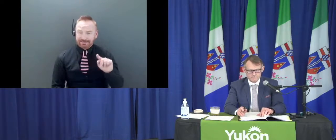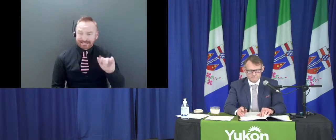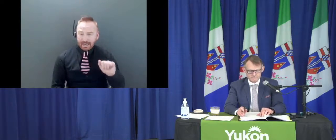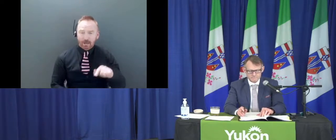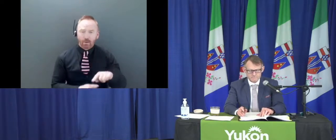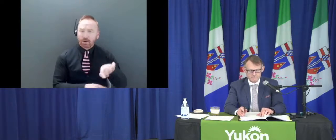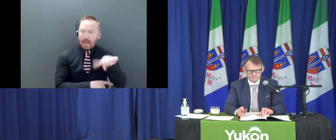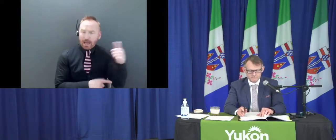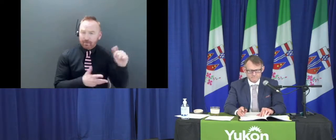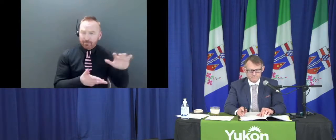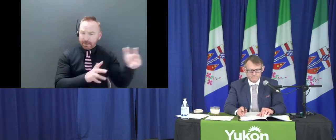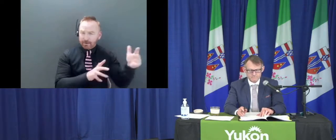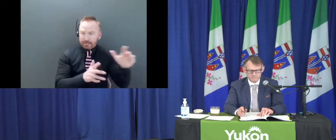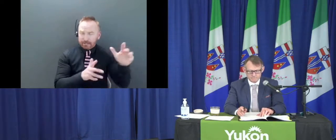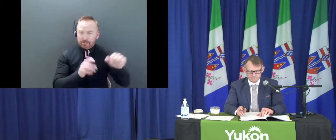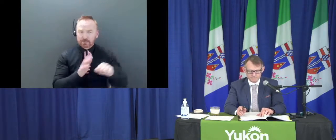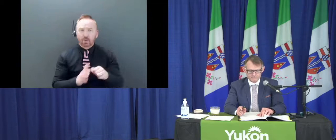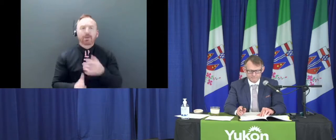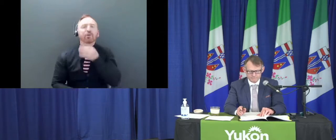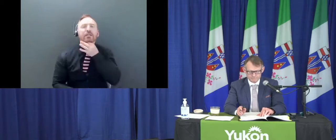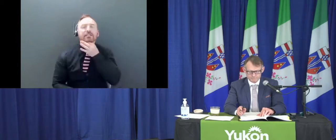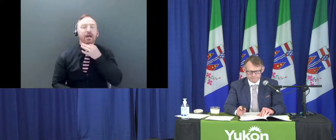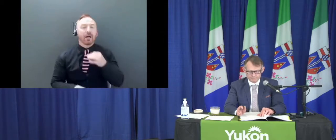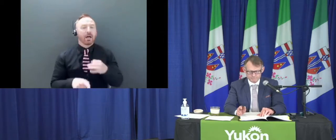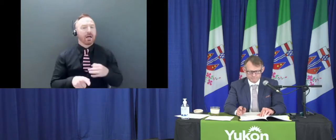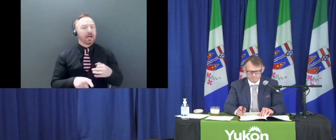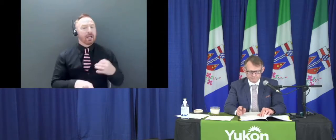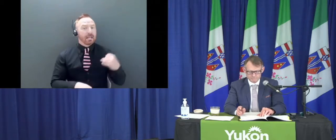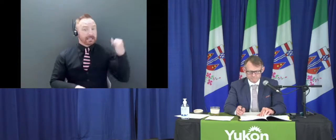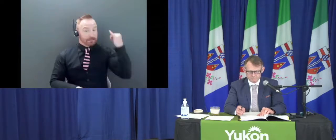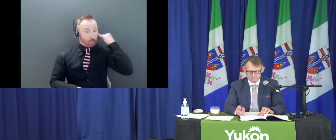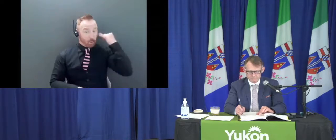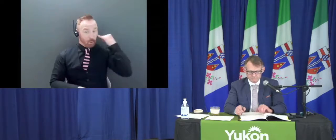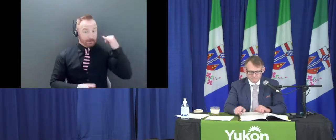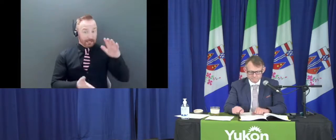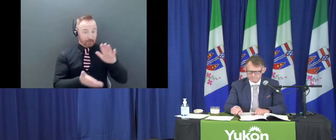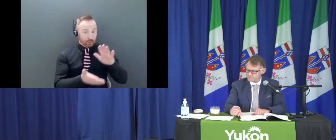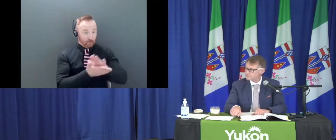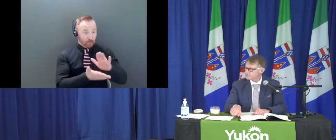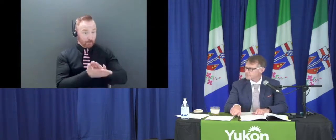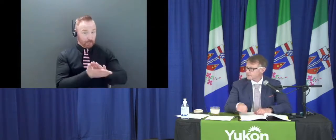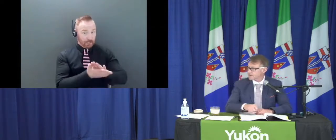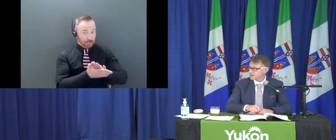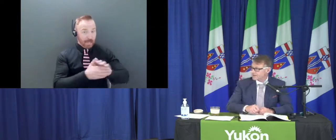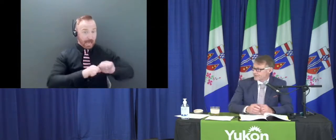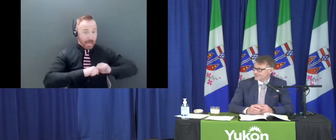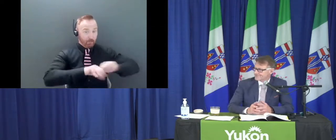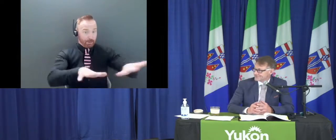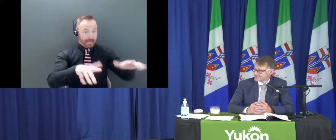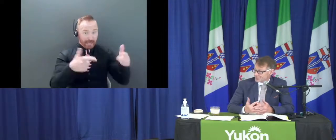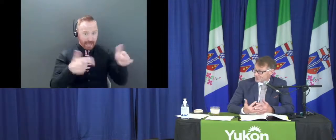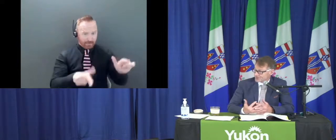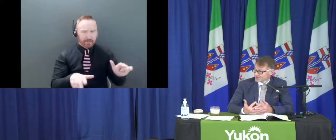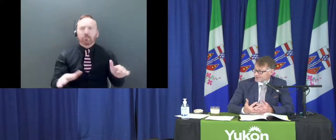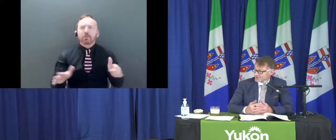plan is to stem possible outbreaks in schools if one should arise.